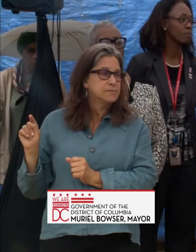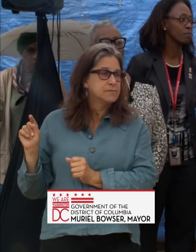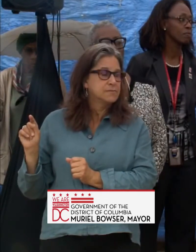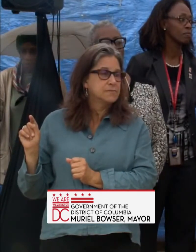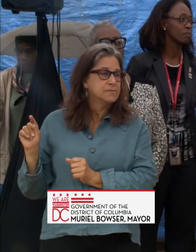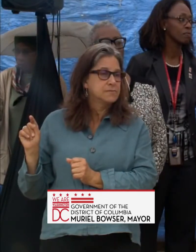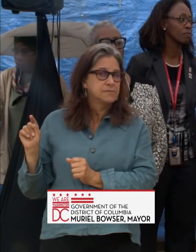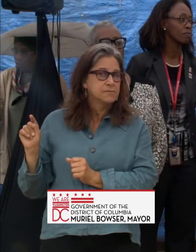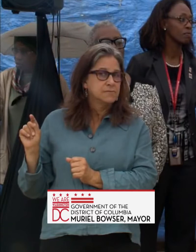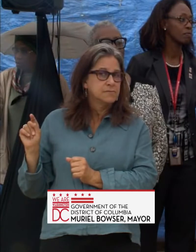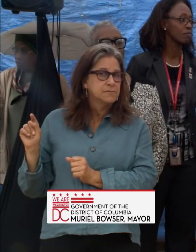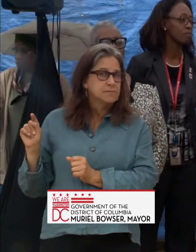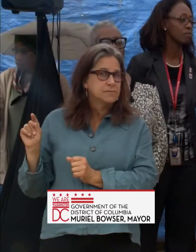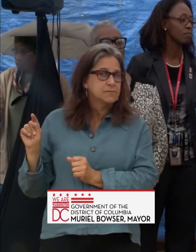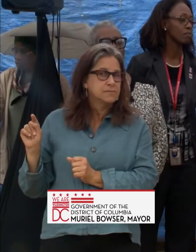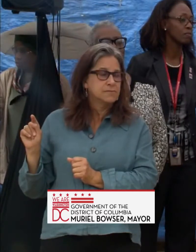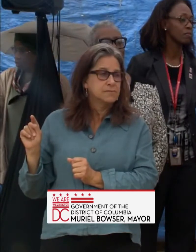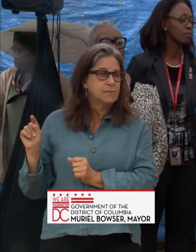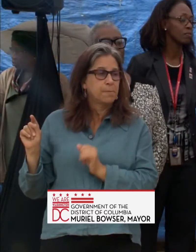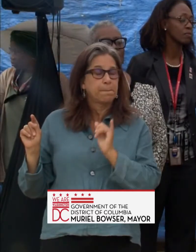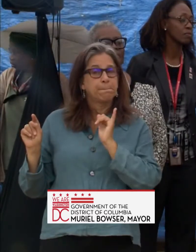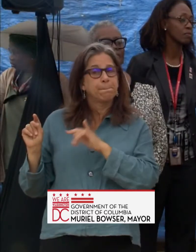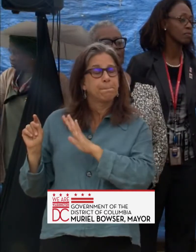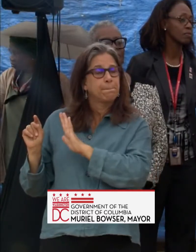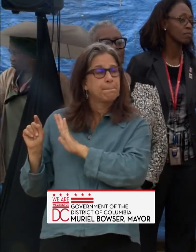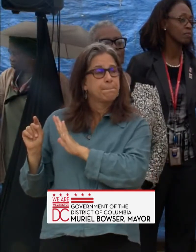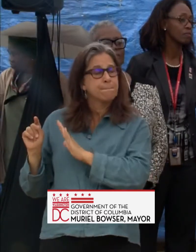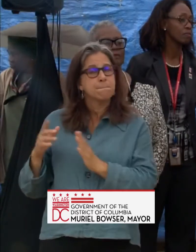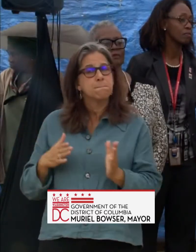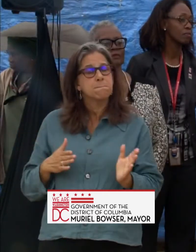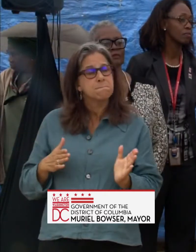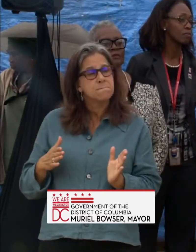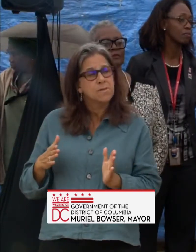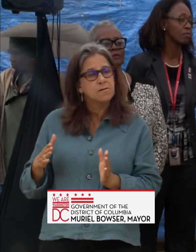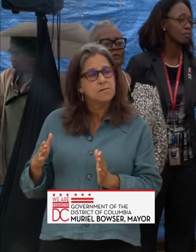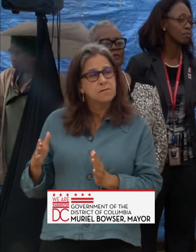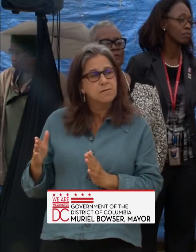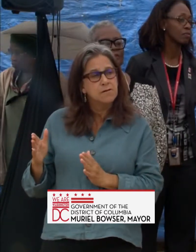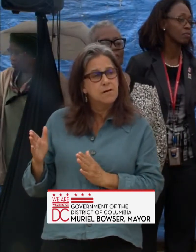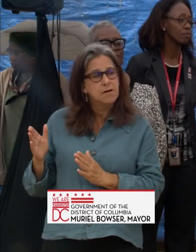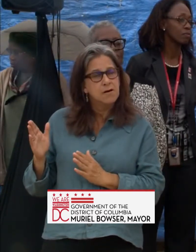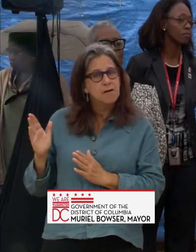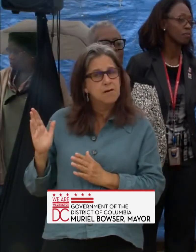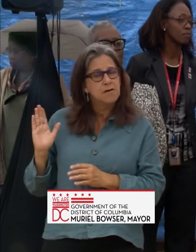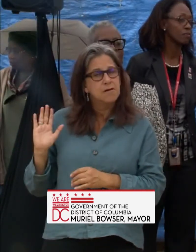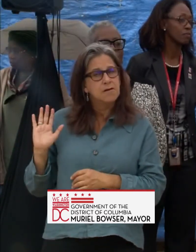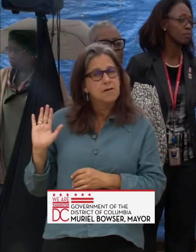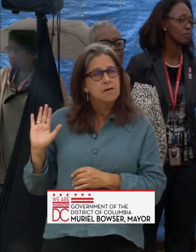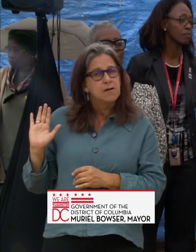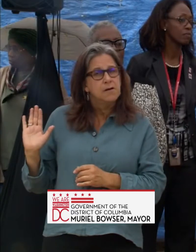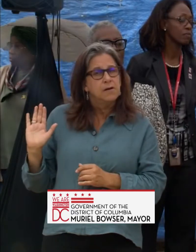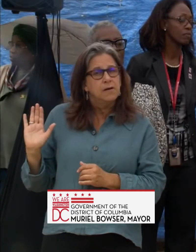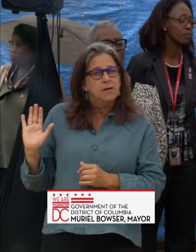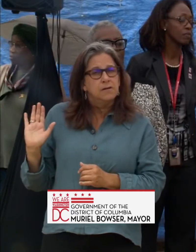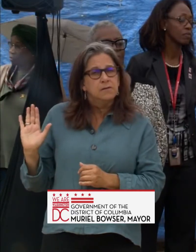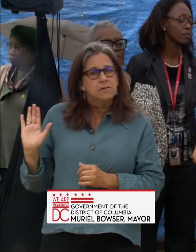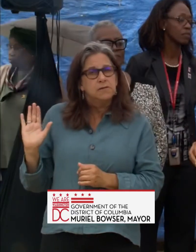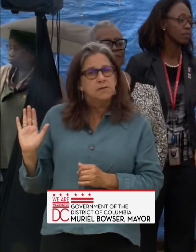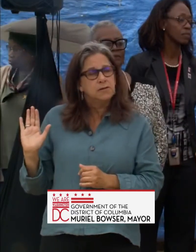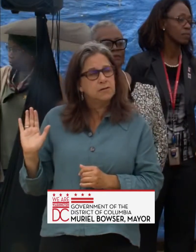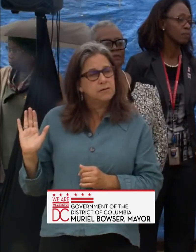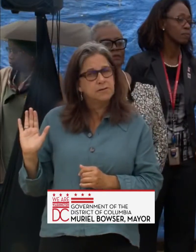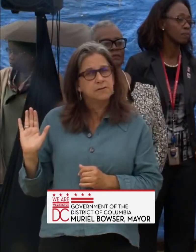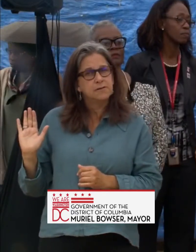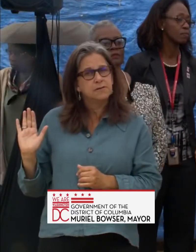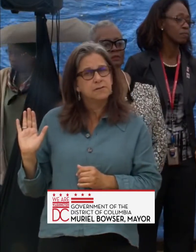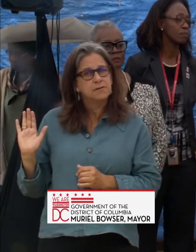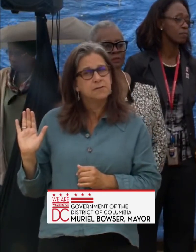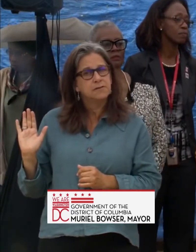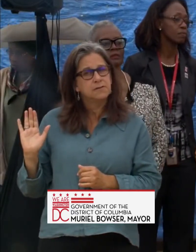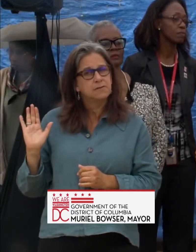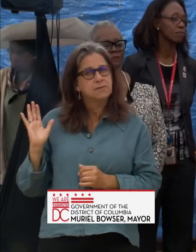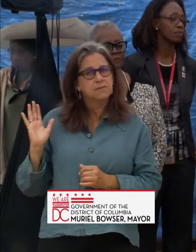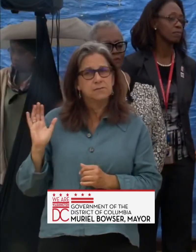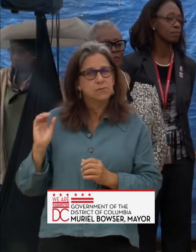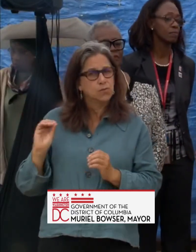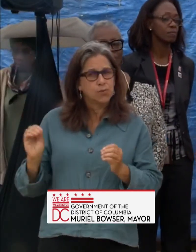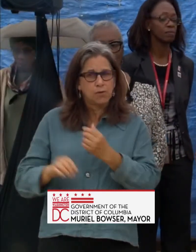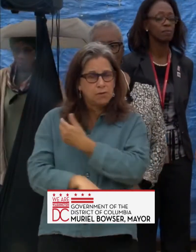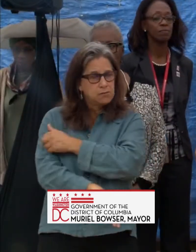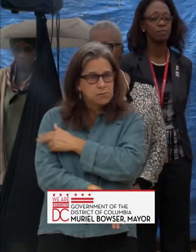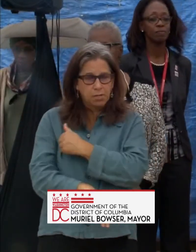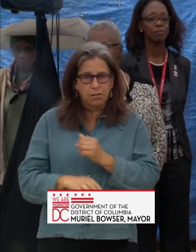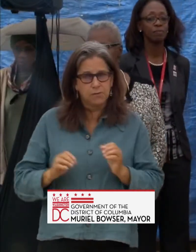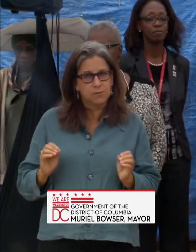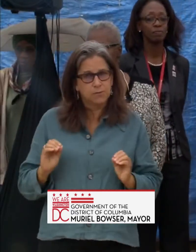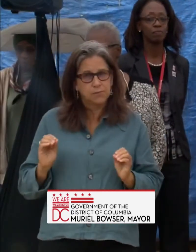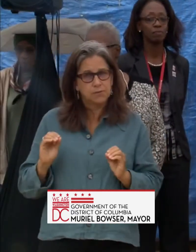SO THE QUESTION WAS, IS THERE A